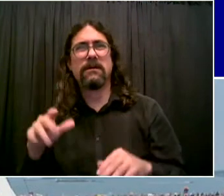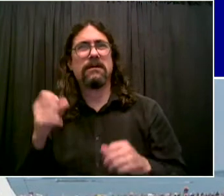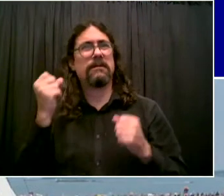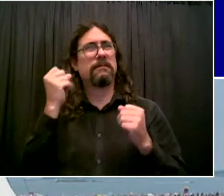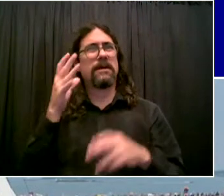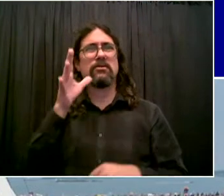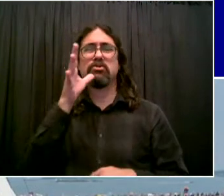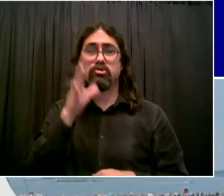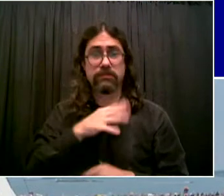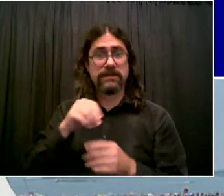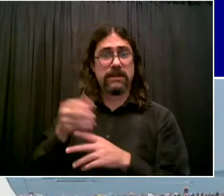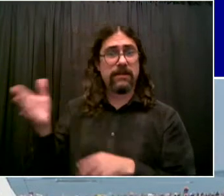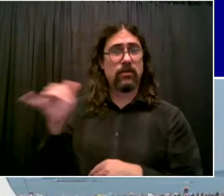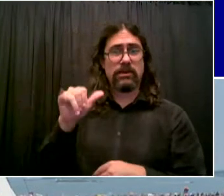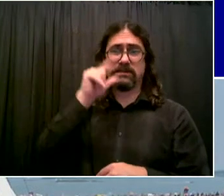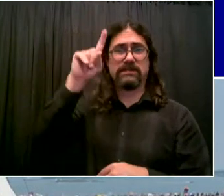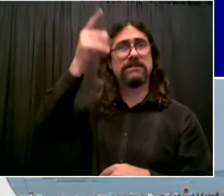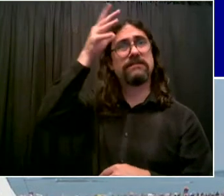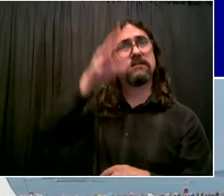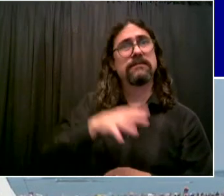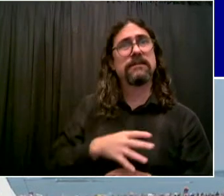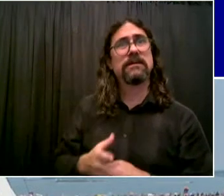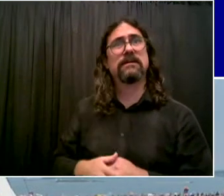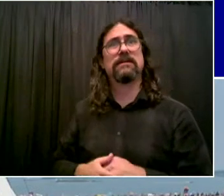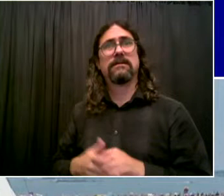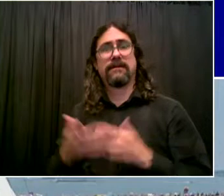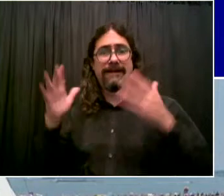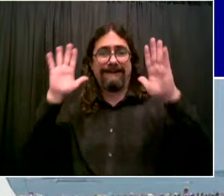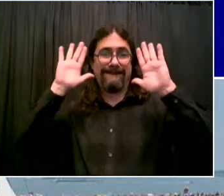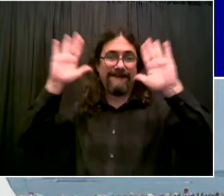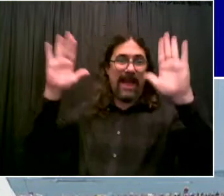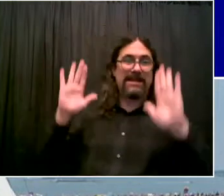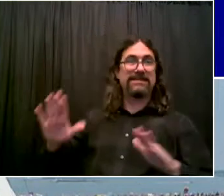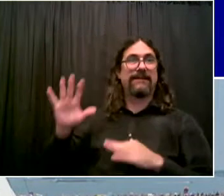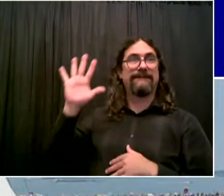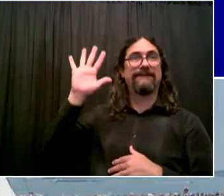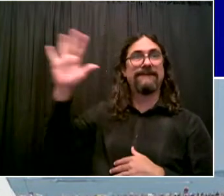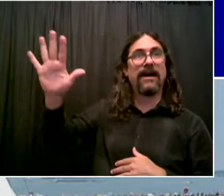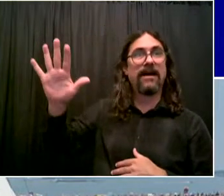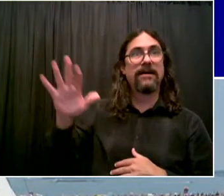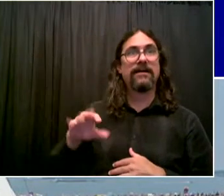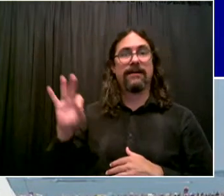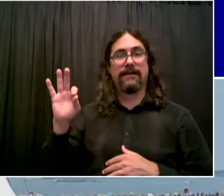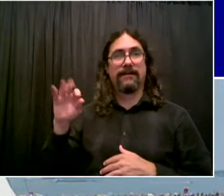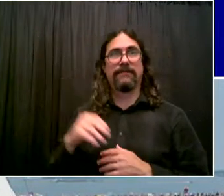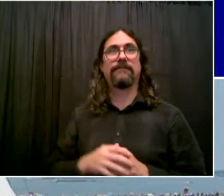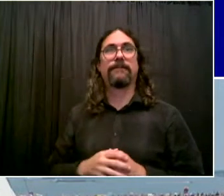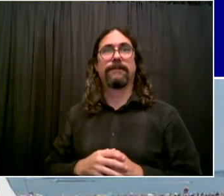ONE OF THOSE MIX TAPES, DJ JAZZY JOYCE, CHEVY